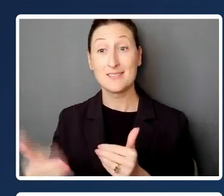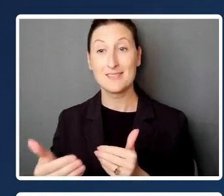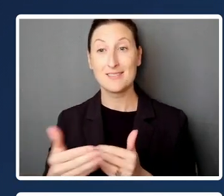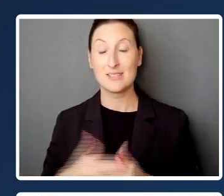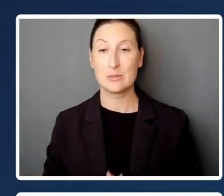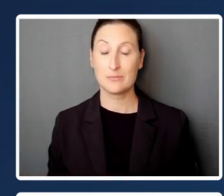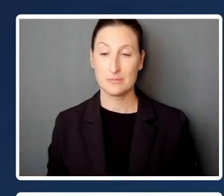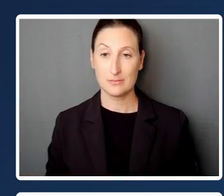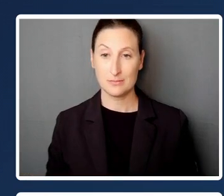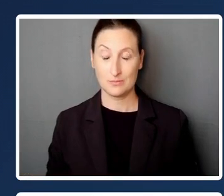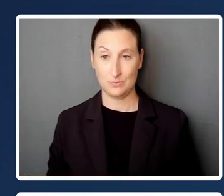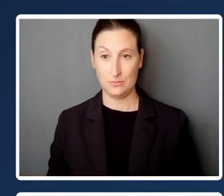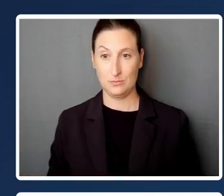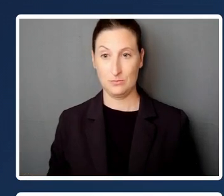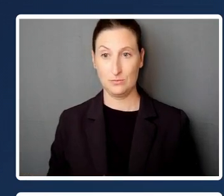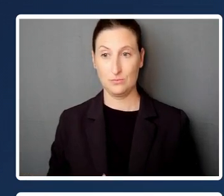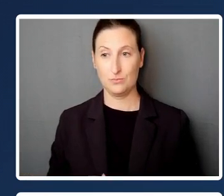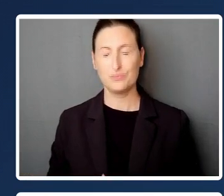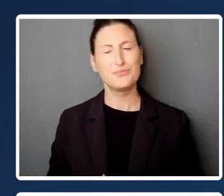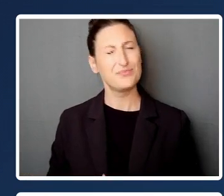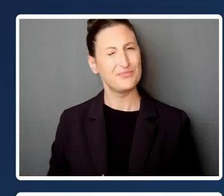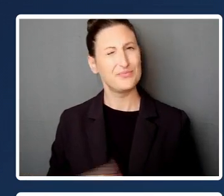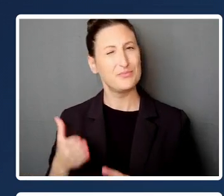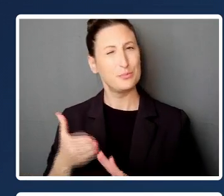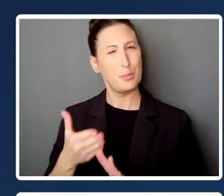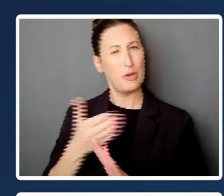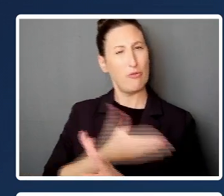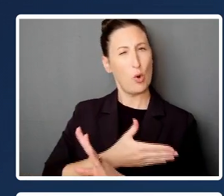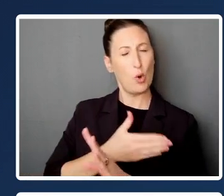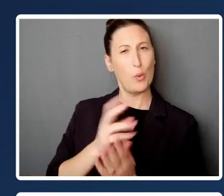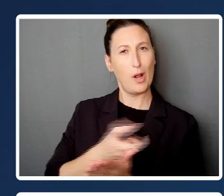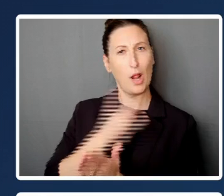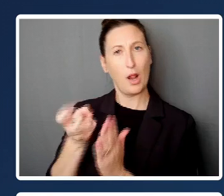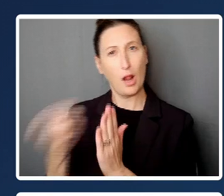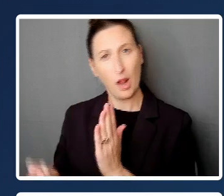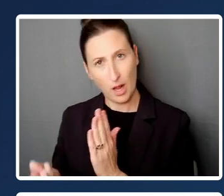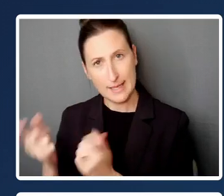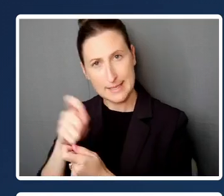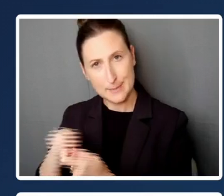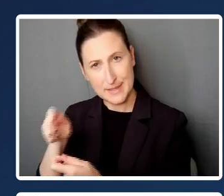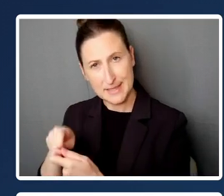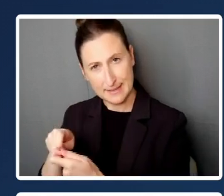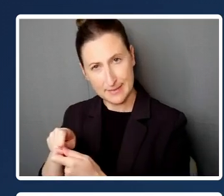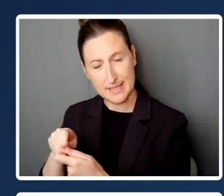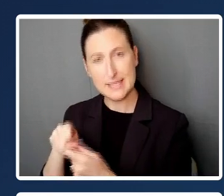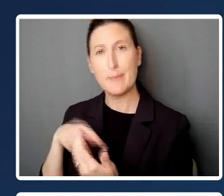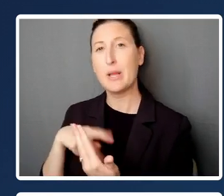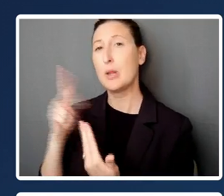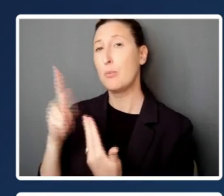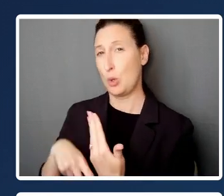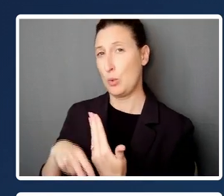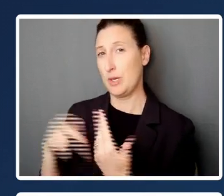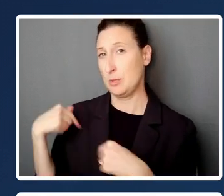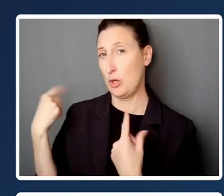Maureen Leary: So, before we begin sharing specifics about the programs that we have led, we'd like to take a moment to ask the audience,